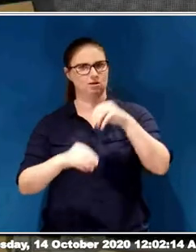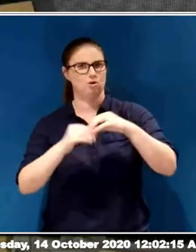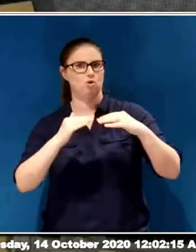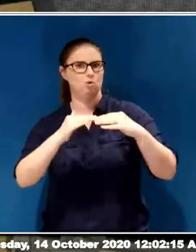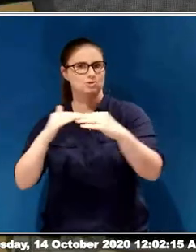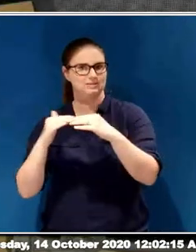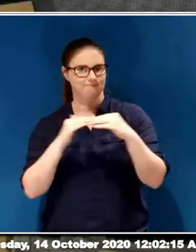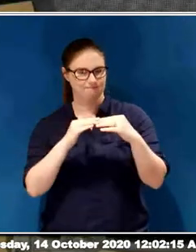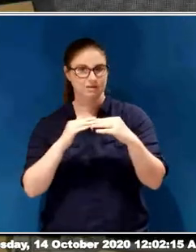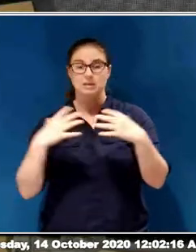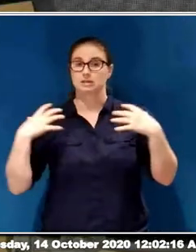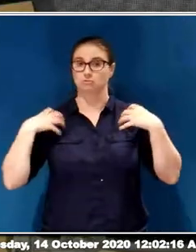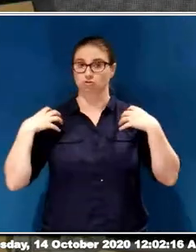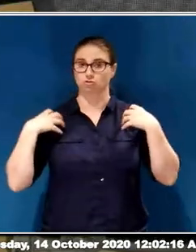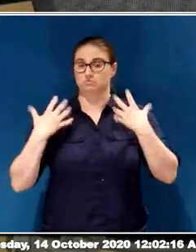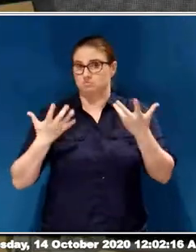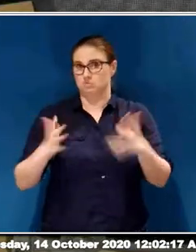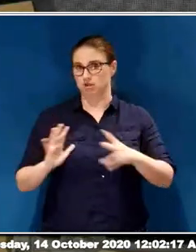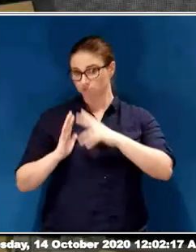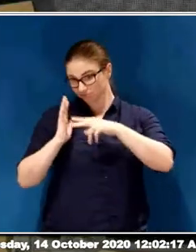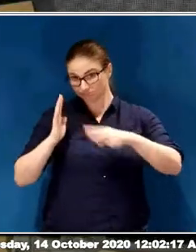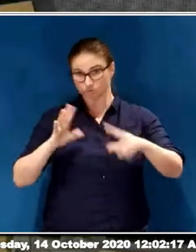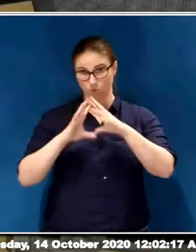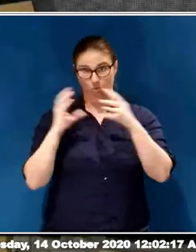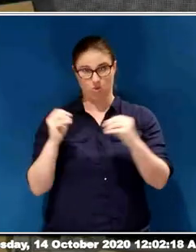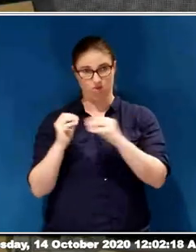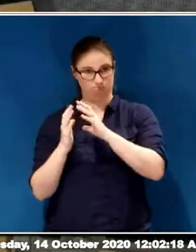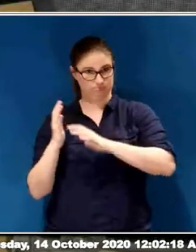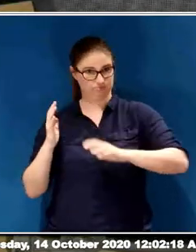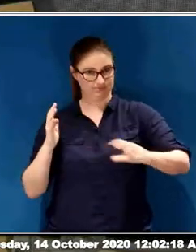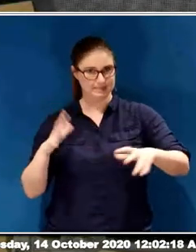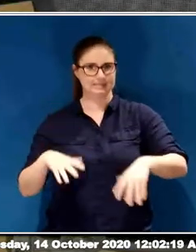I just want to focus on a part of it now and then to move on.